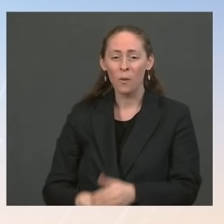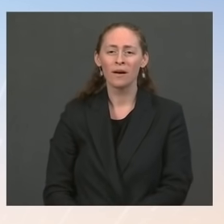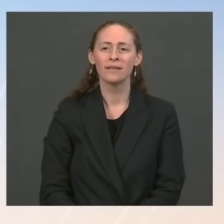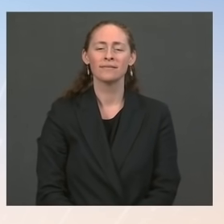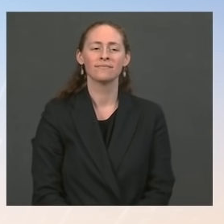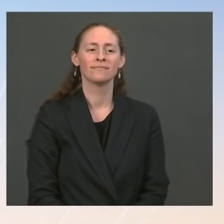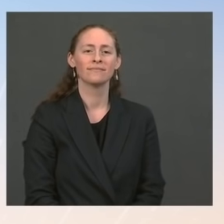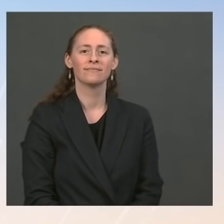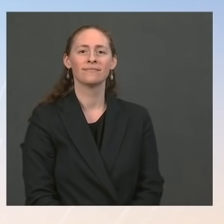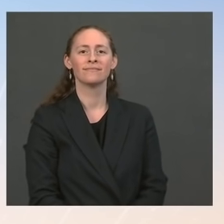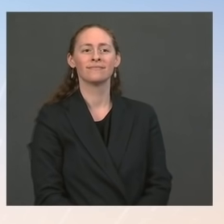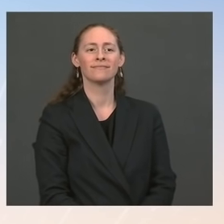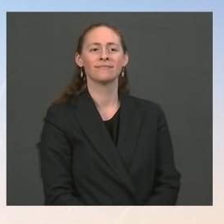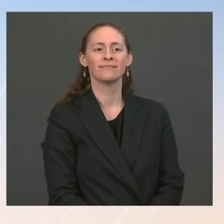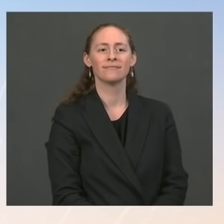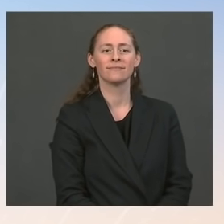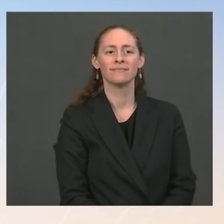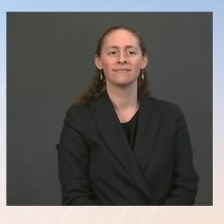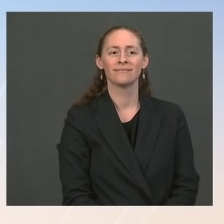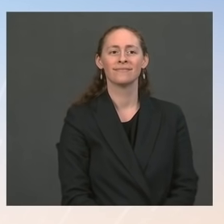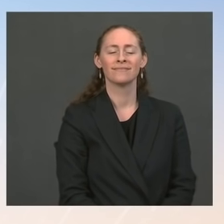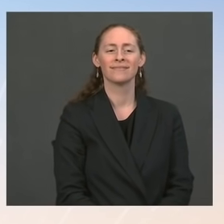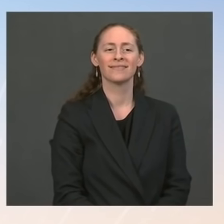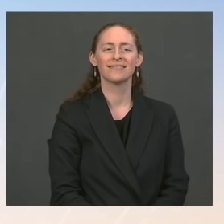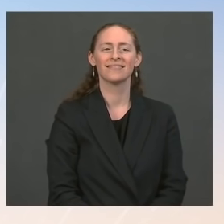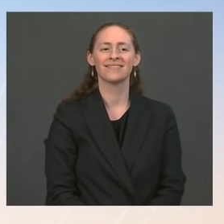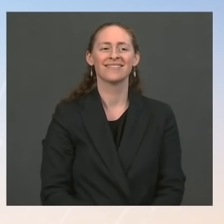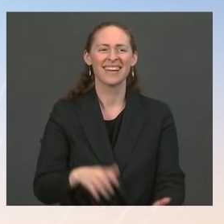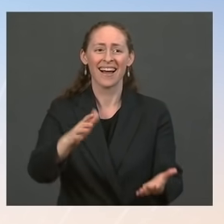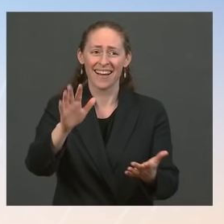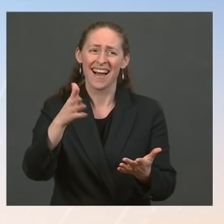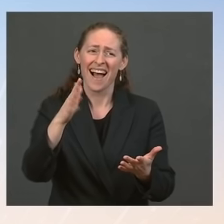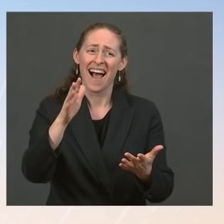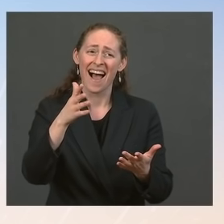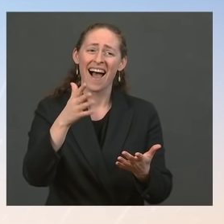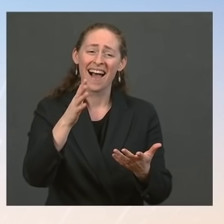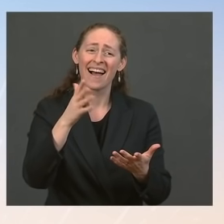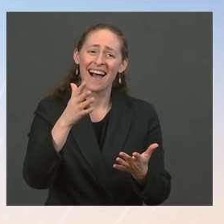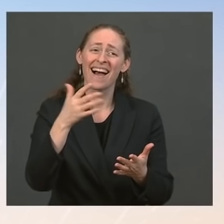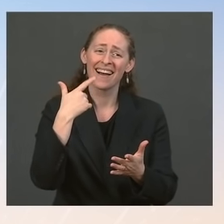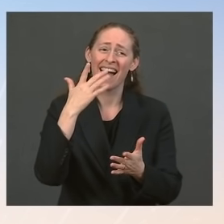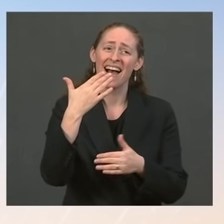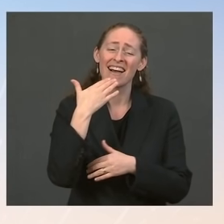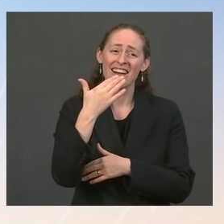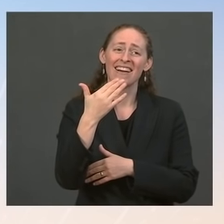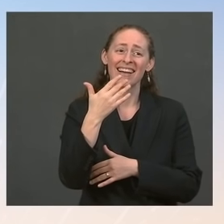The Press: Wasn't that a better way to try to do that than Phil? Ms. Psaki: That was good. That was good, Mike. You led -- you led me down a rabbit hole there.